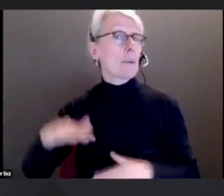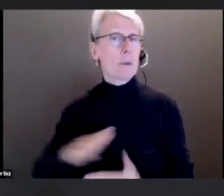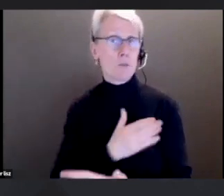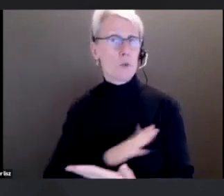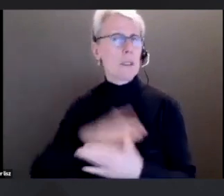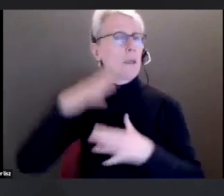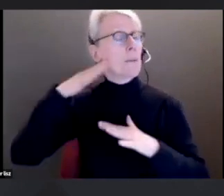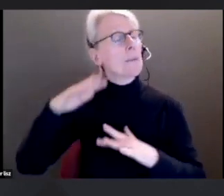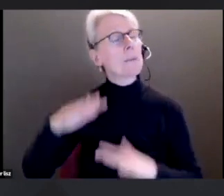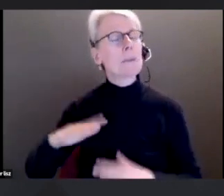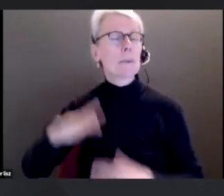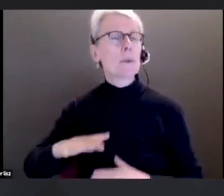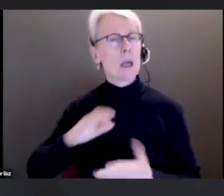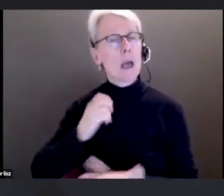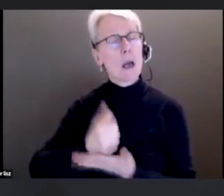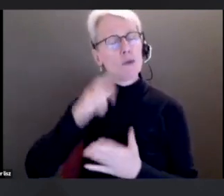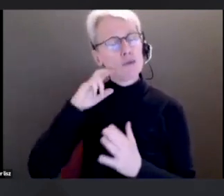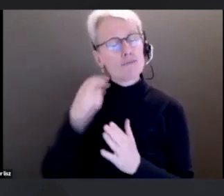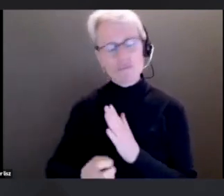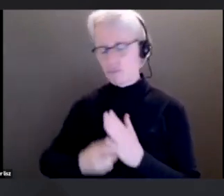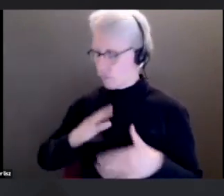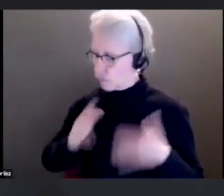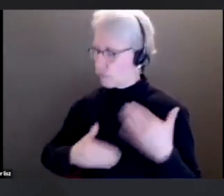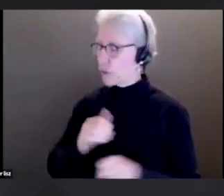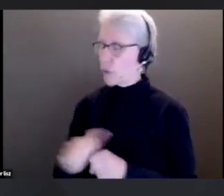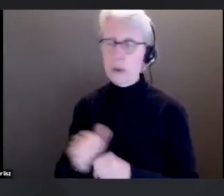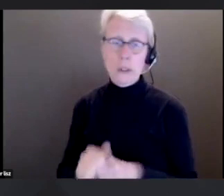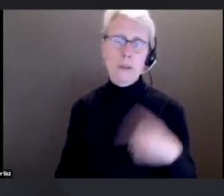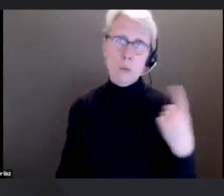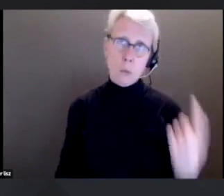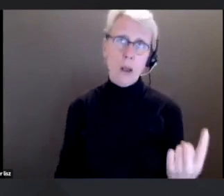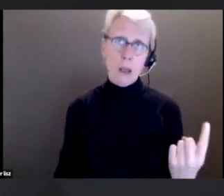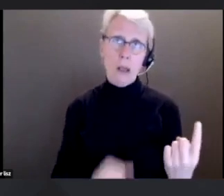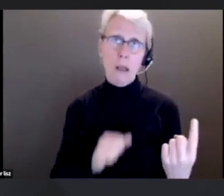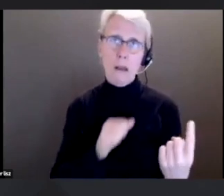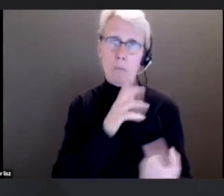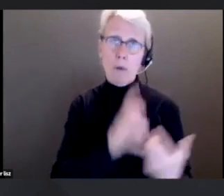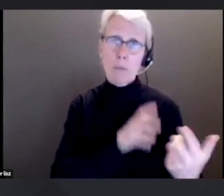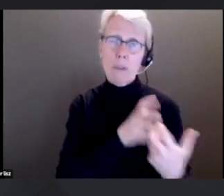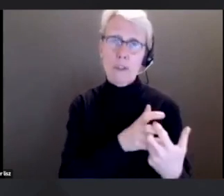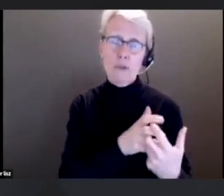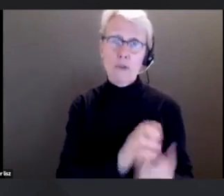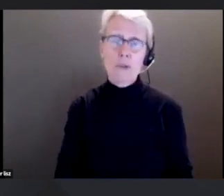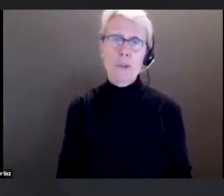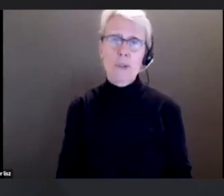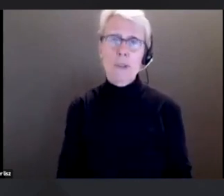But you know, if you're willing to try it's, you know, especially like I said in our business, there's lots of things,